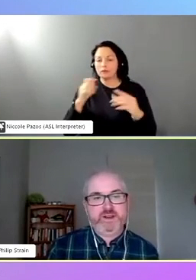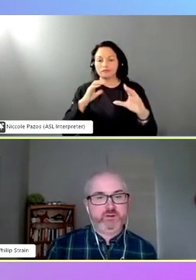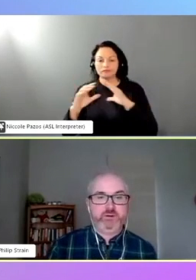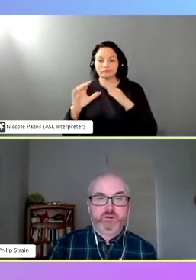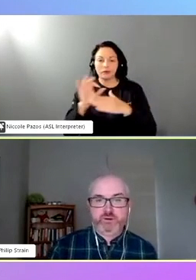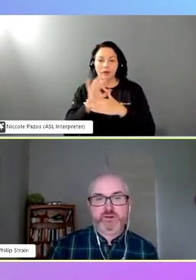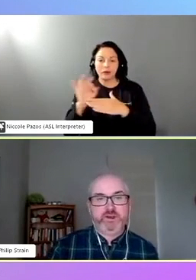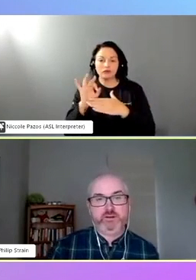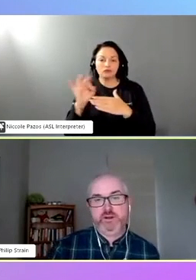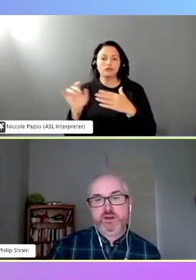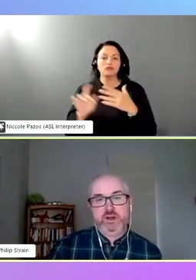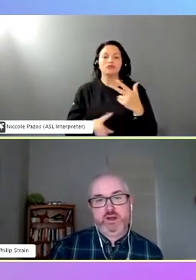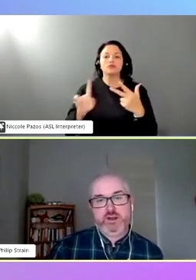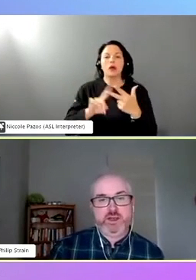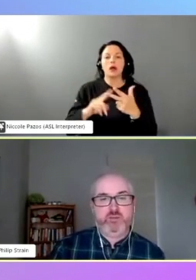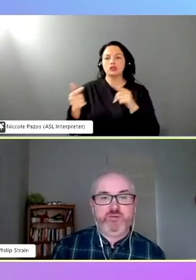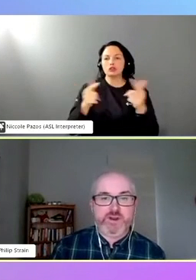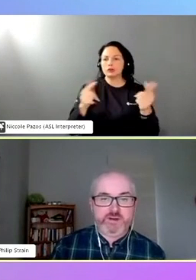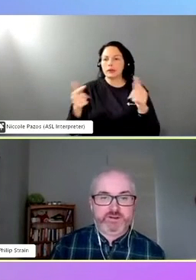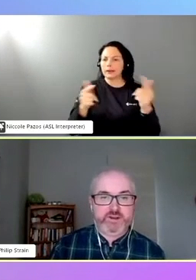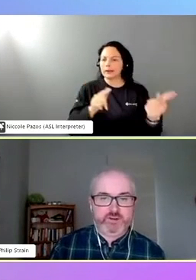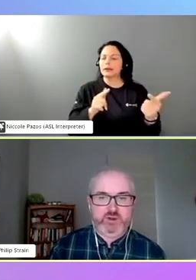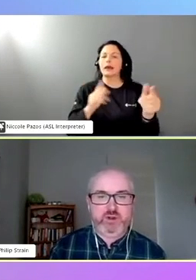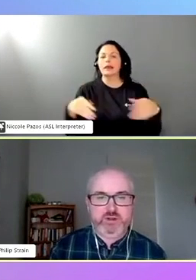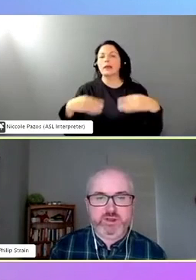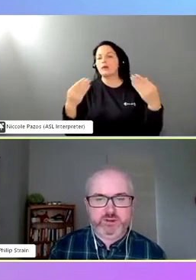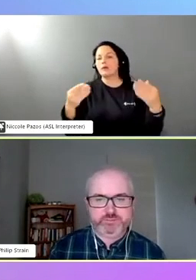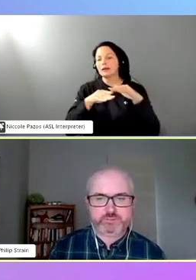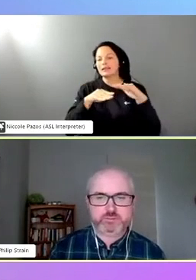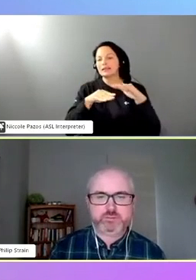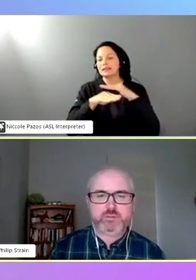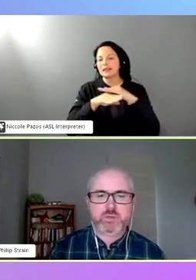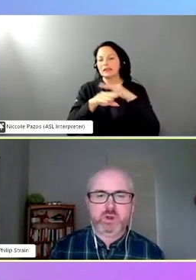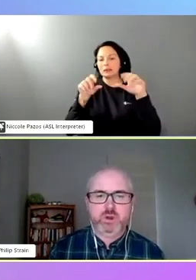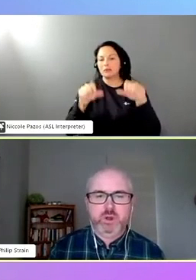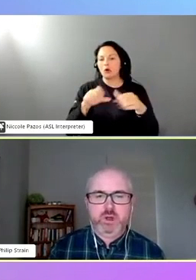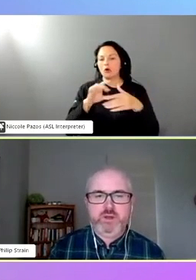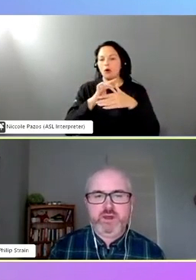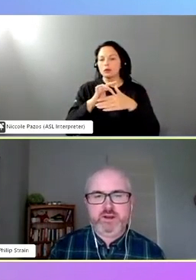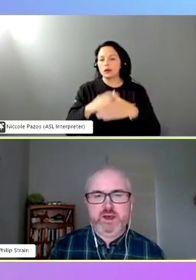or to the top or the bottom or the current one.